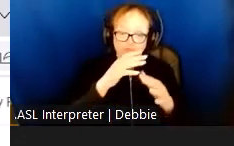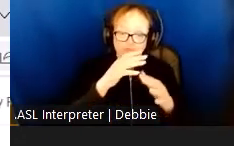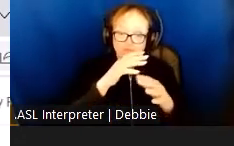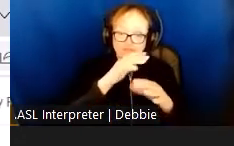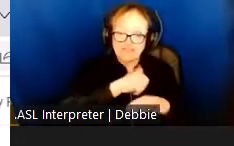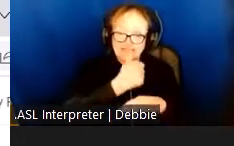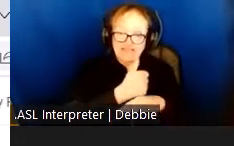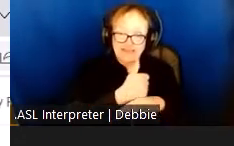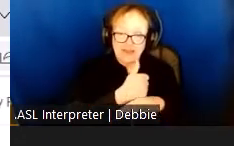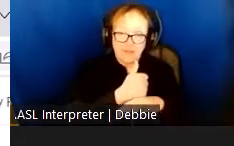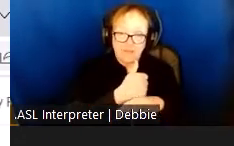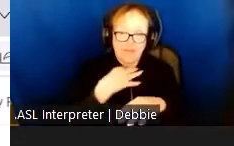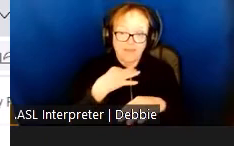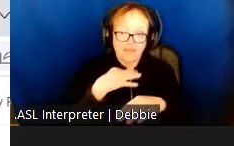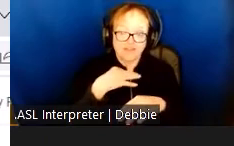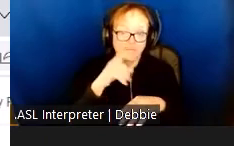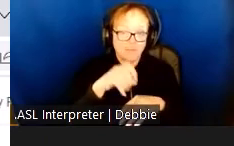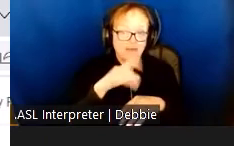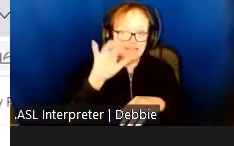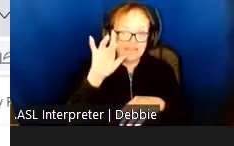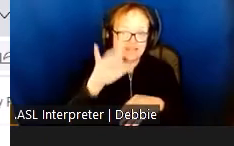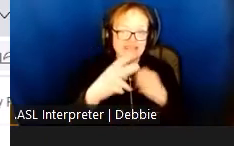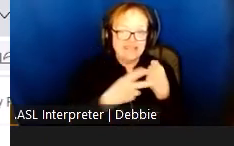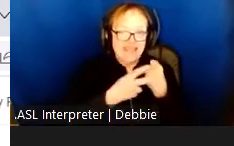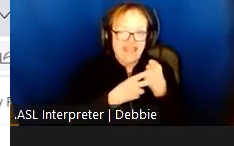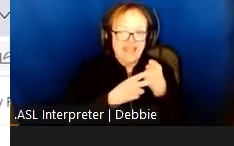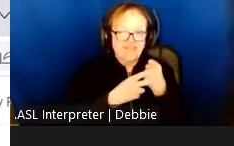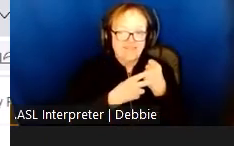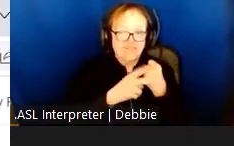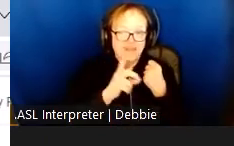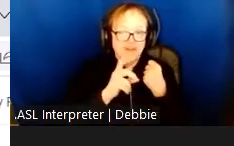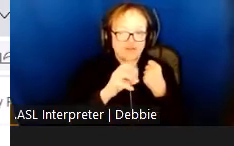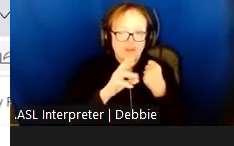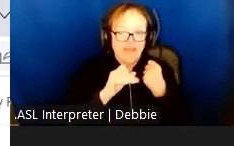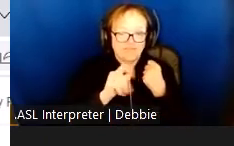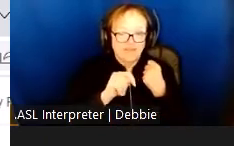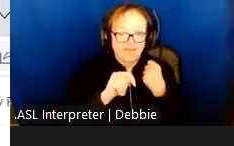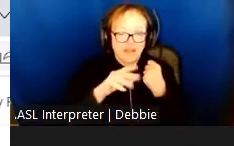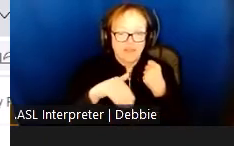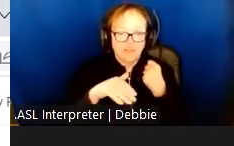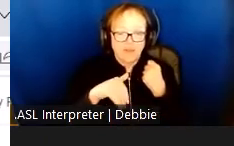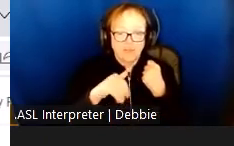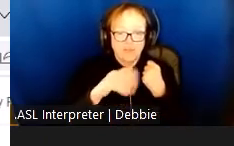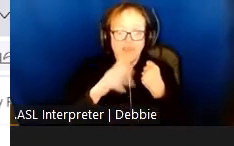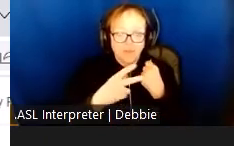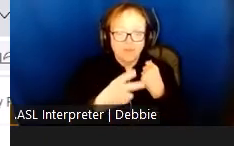Save Draft button at the bottom of the page to save a copy of the application draft to